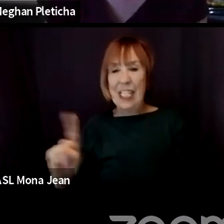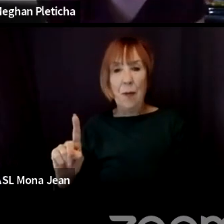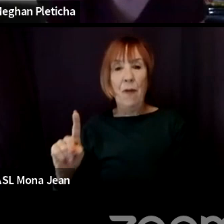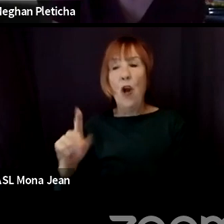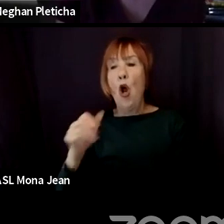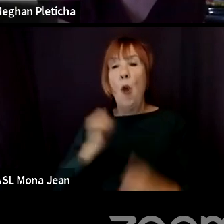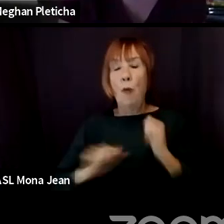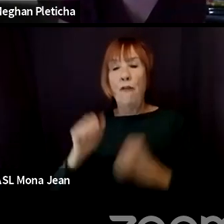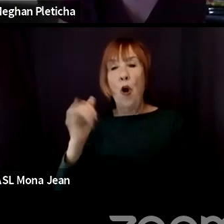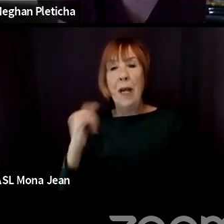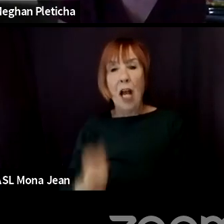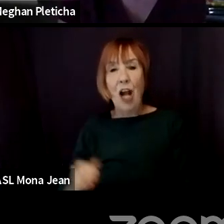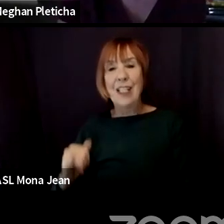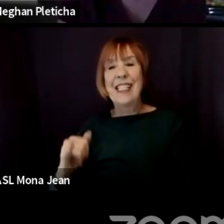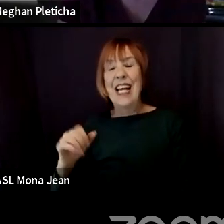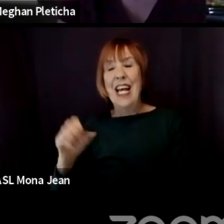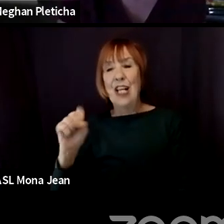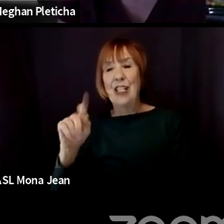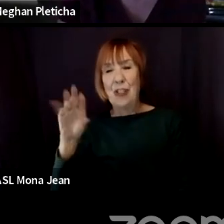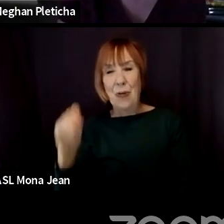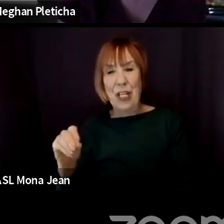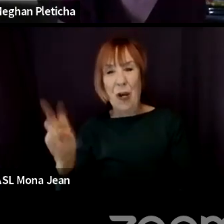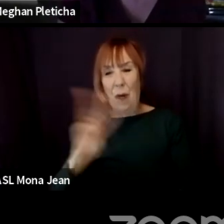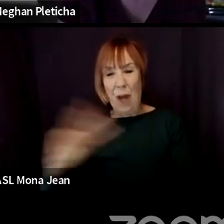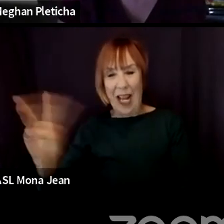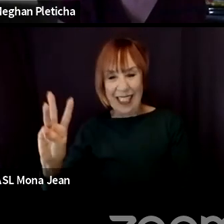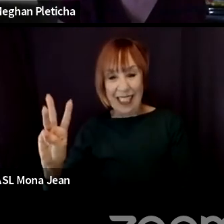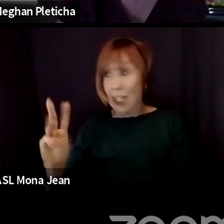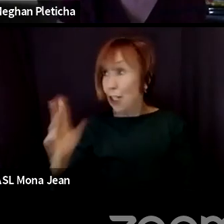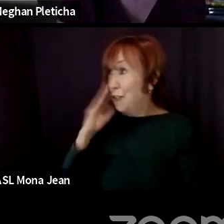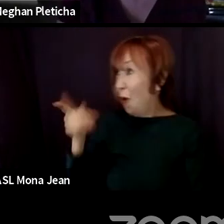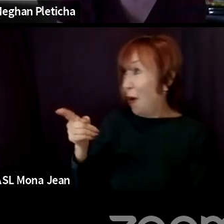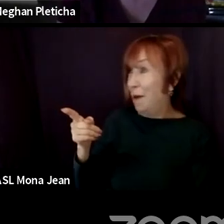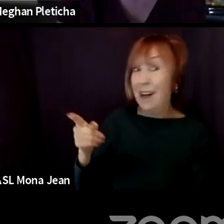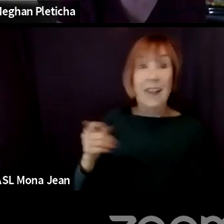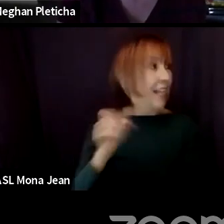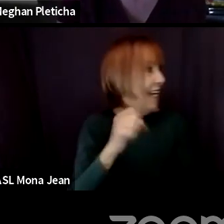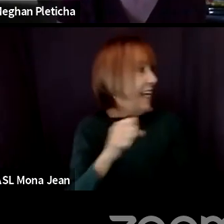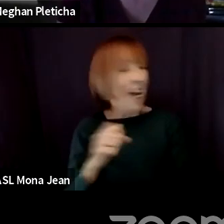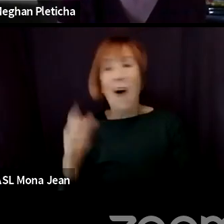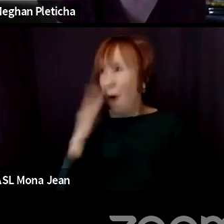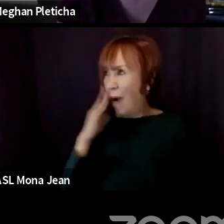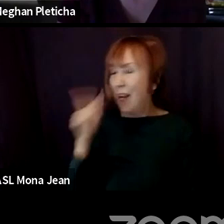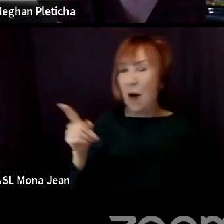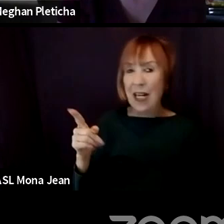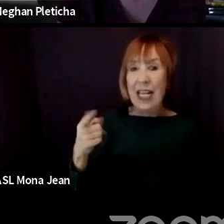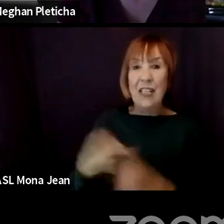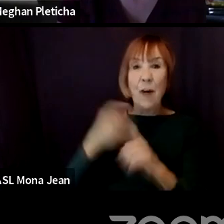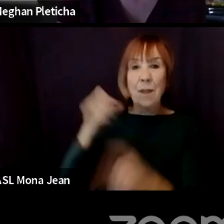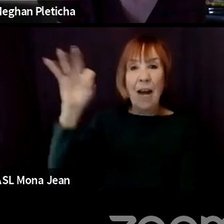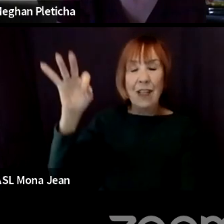he gets a show. Oh, David, what's up David? You know him, he's good people. I know him from San Francisco, I wish you do better.